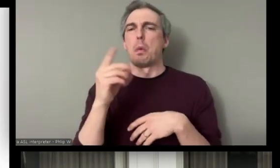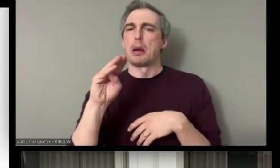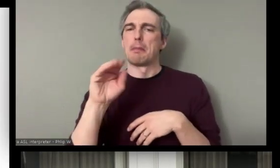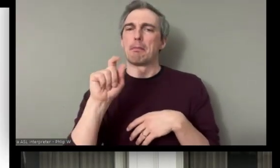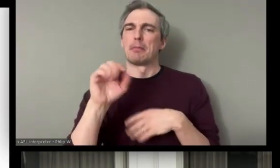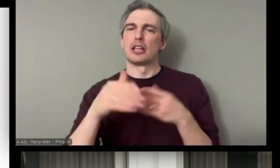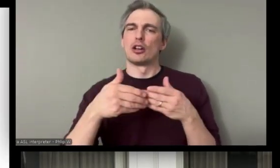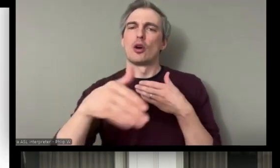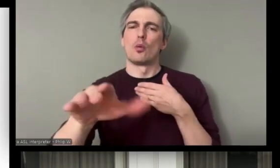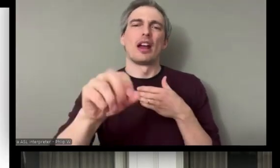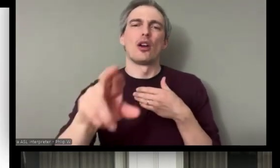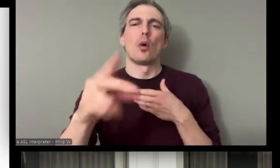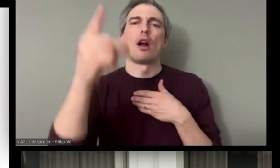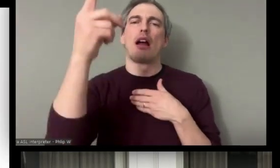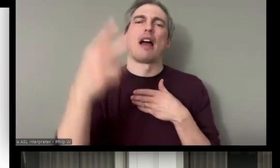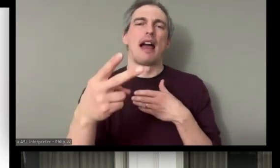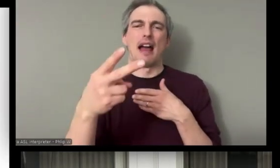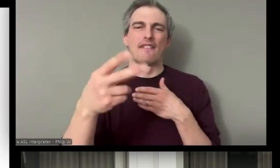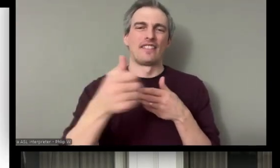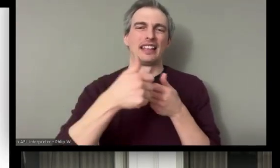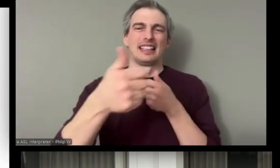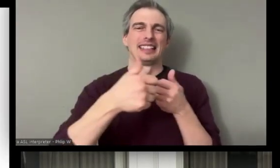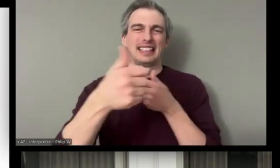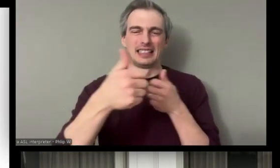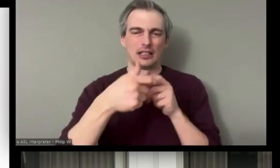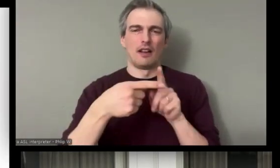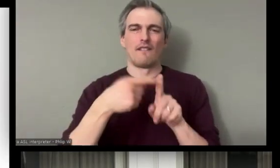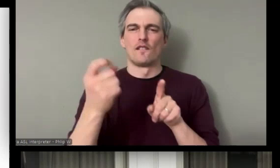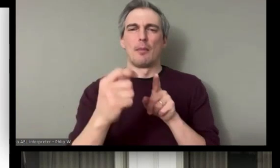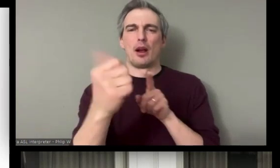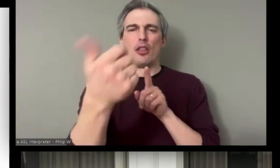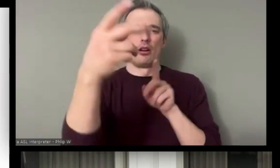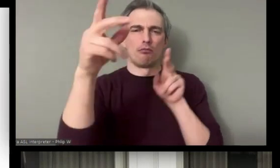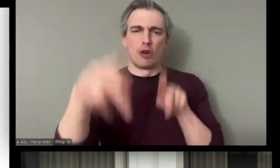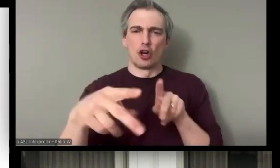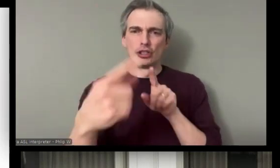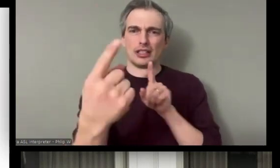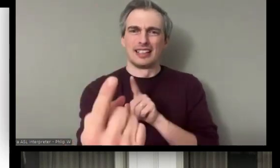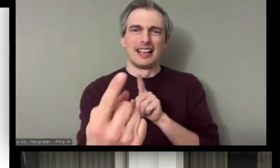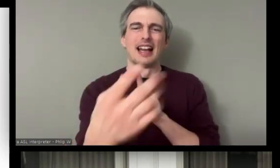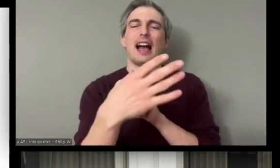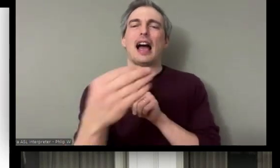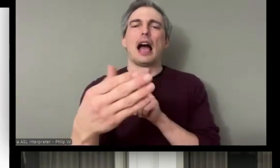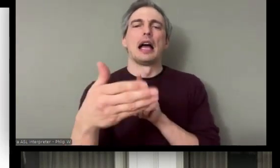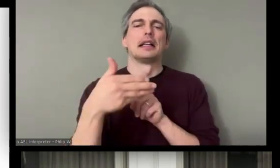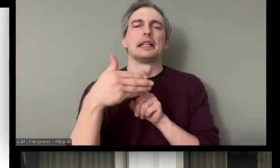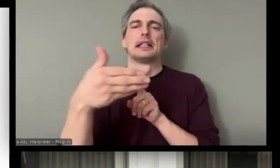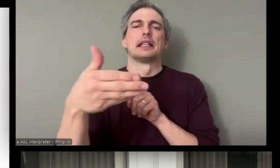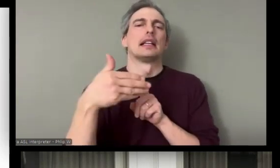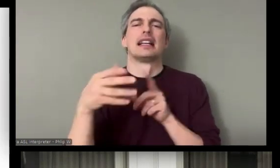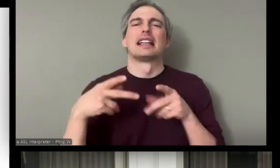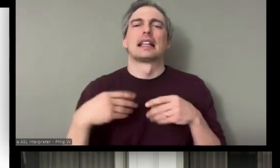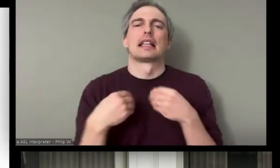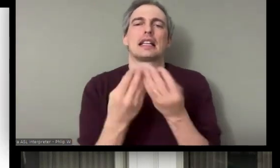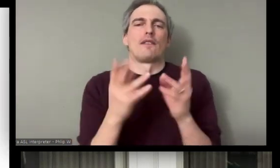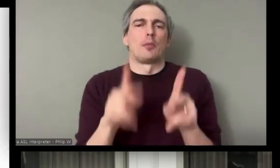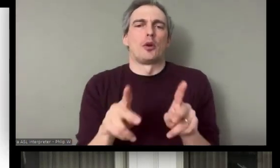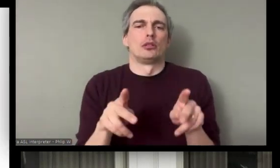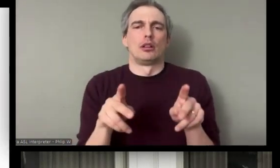So like I said... Everything in VR is like these physical measurements. So... Their recommendation there is like... That's the distance from the eye